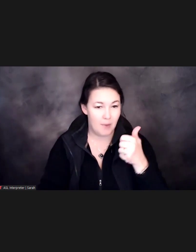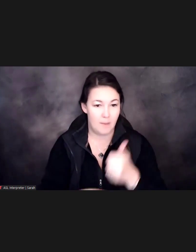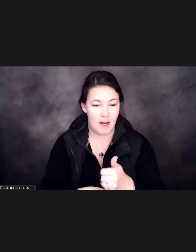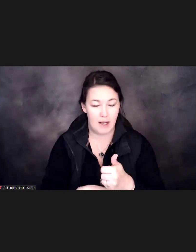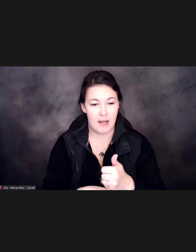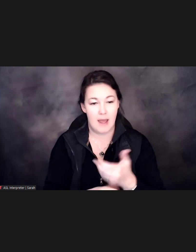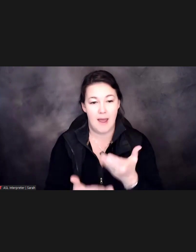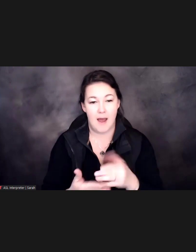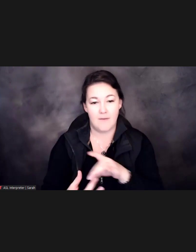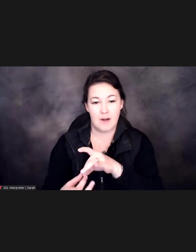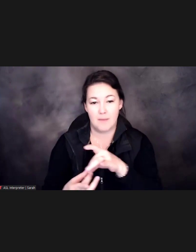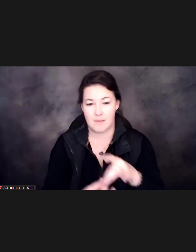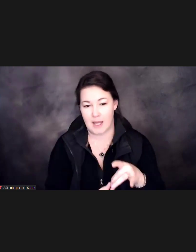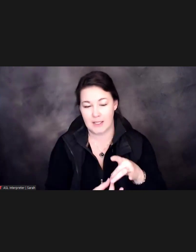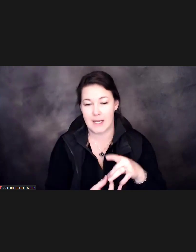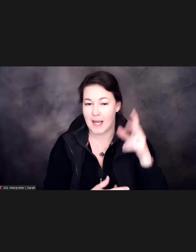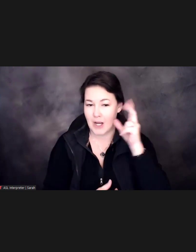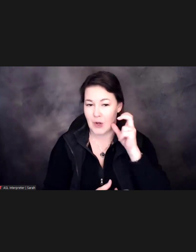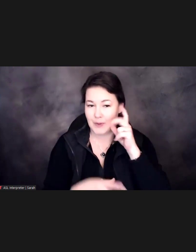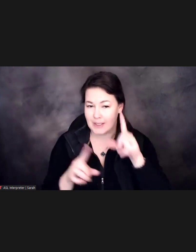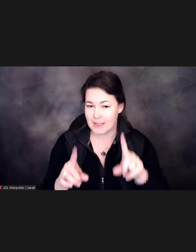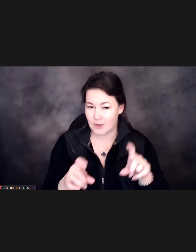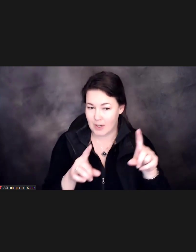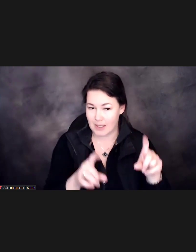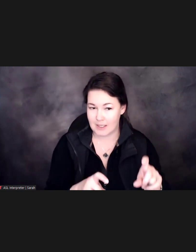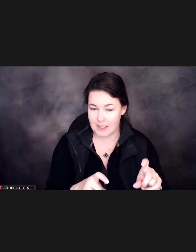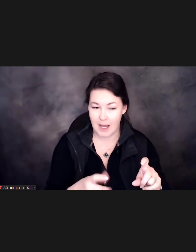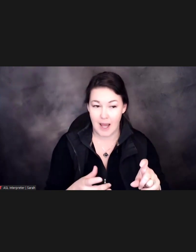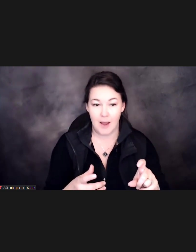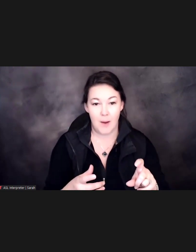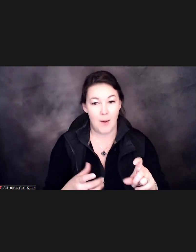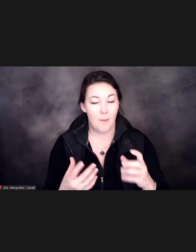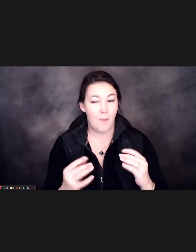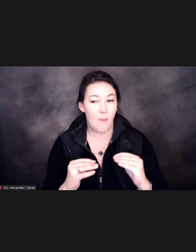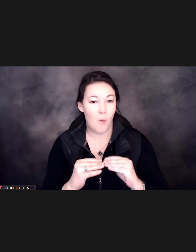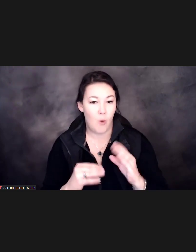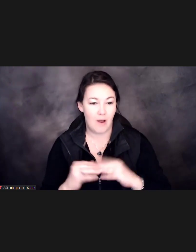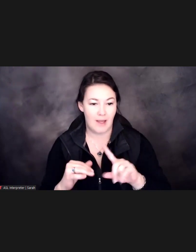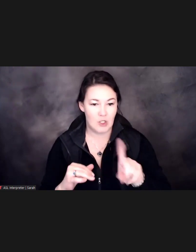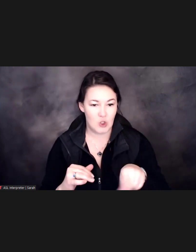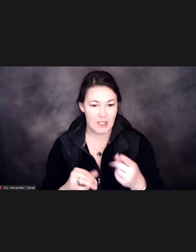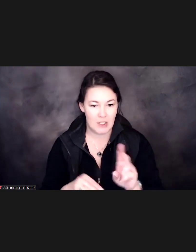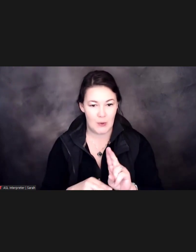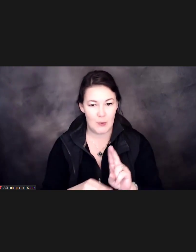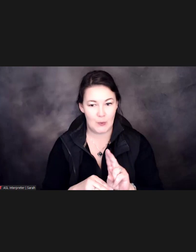screening practices is more than using a designated piece of